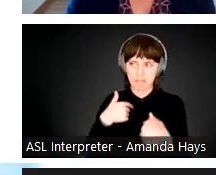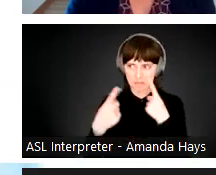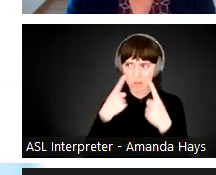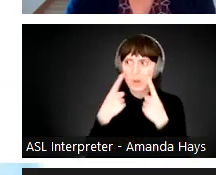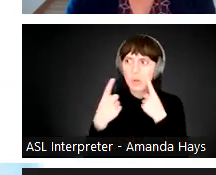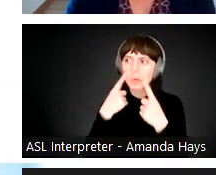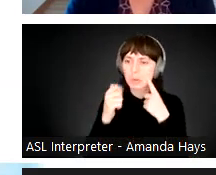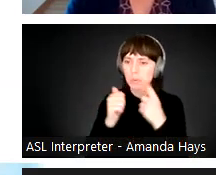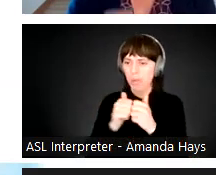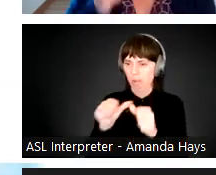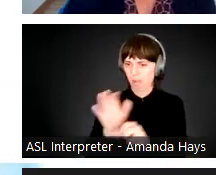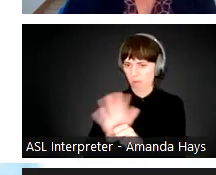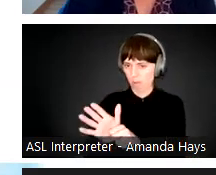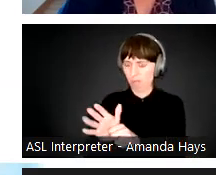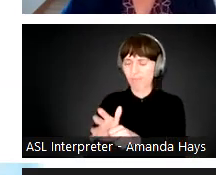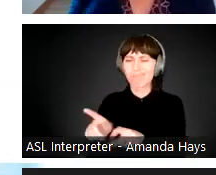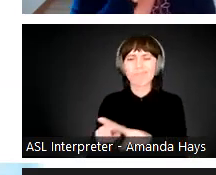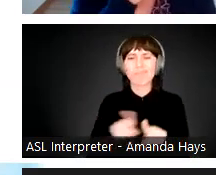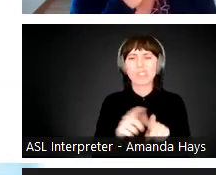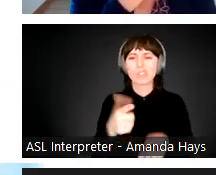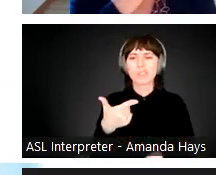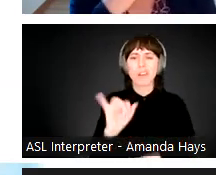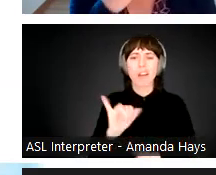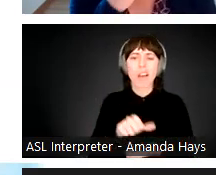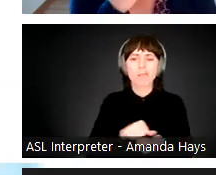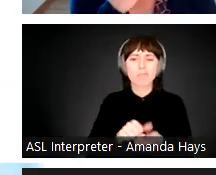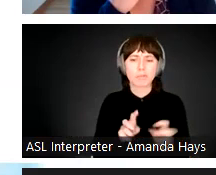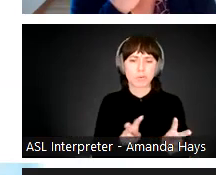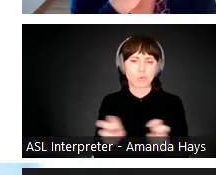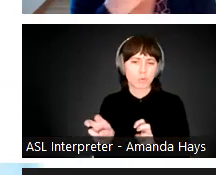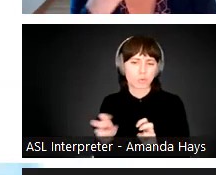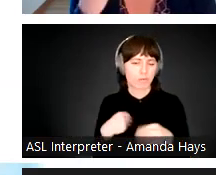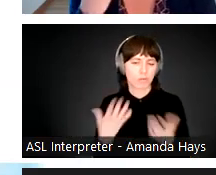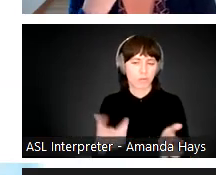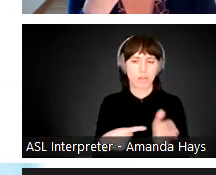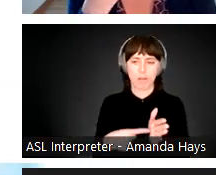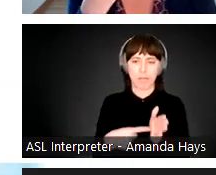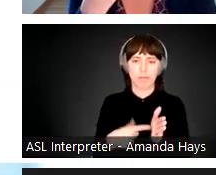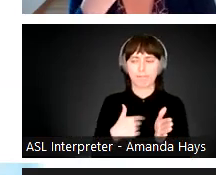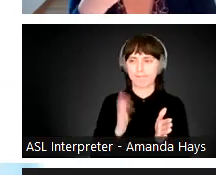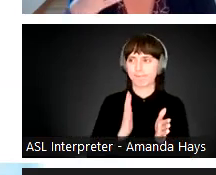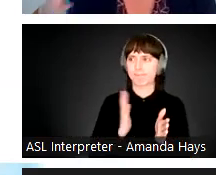could also impact. And I'll give you a really good example of this: when I first